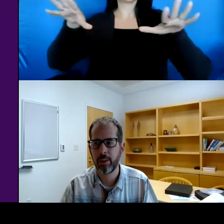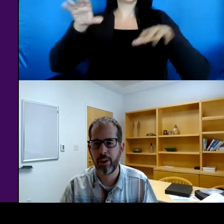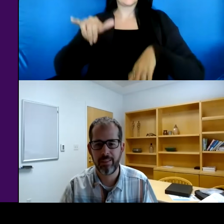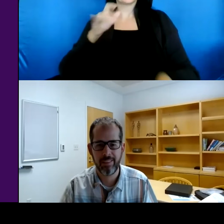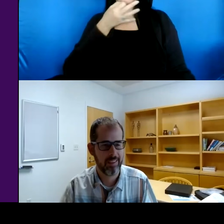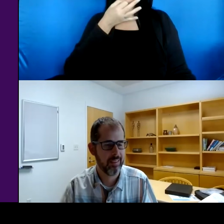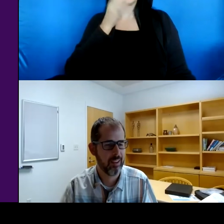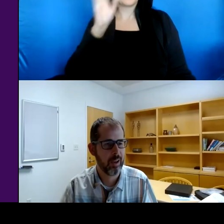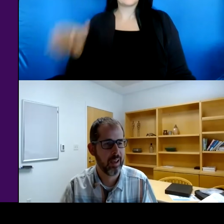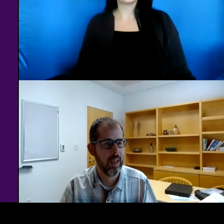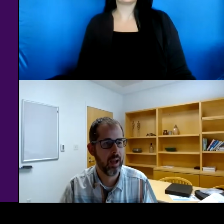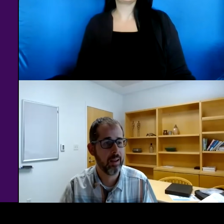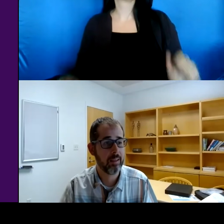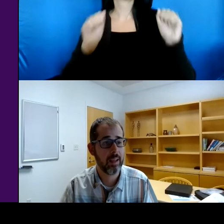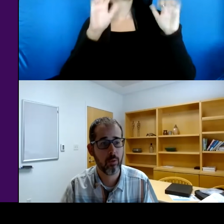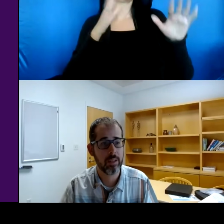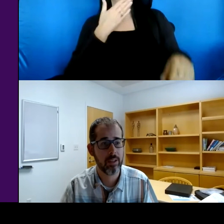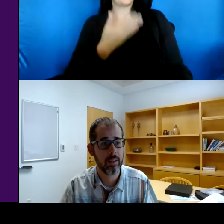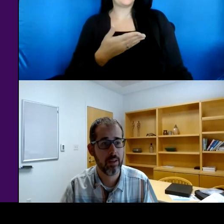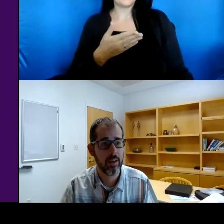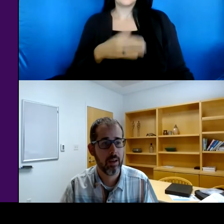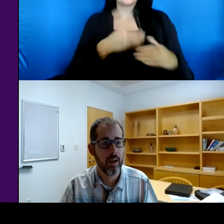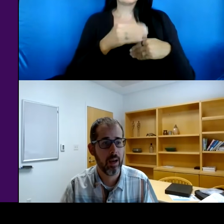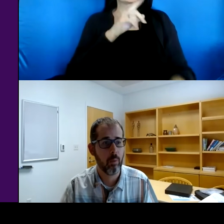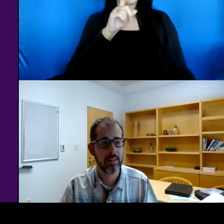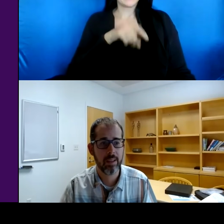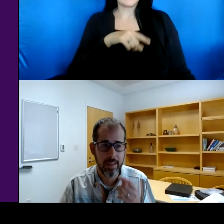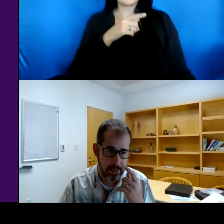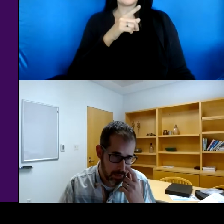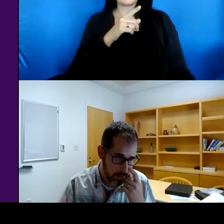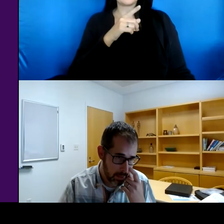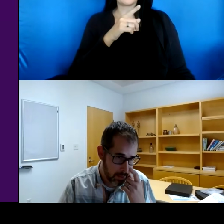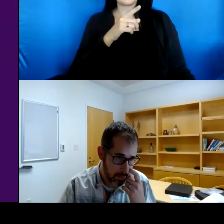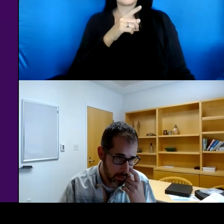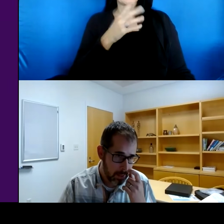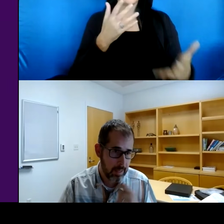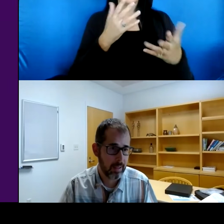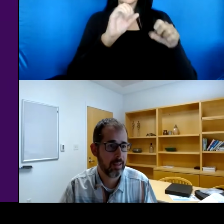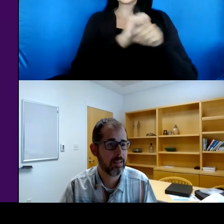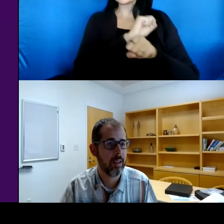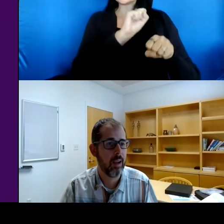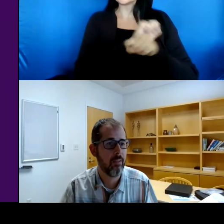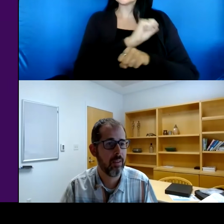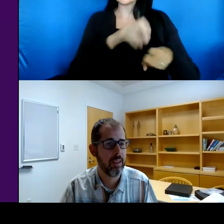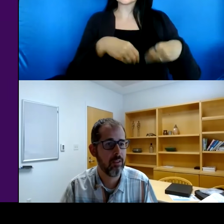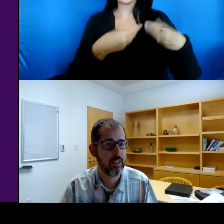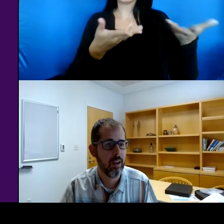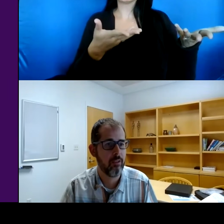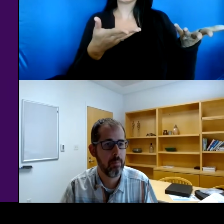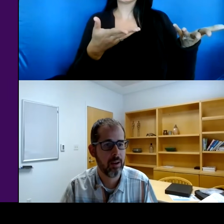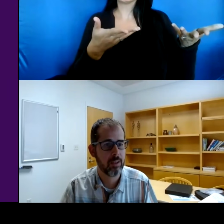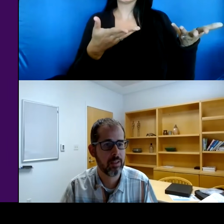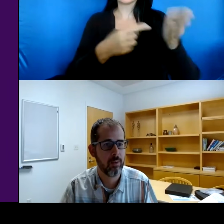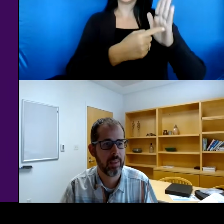Jonathan: Okay, next question, what statistics exist telling us of the use of mouse